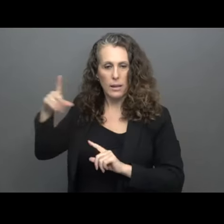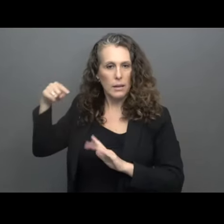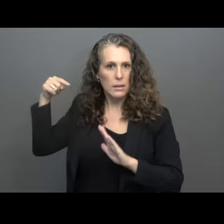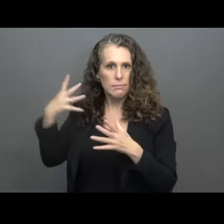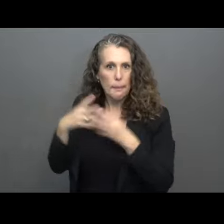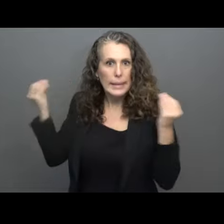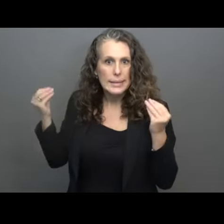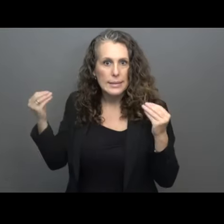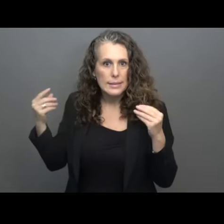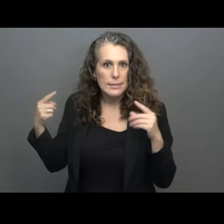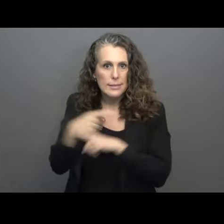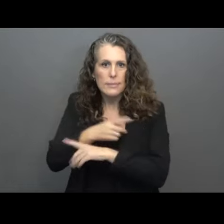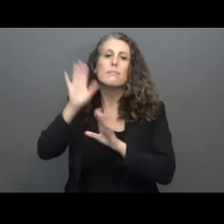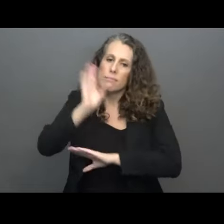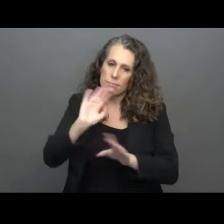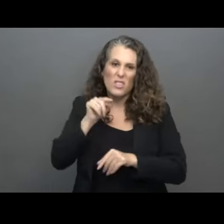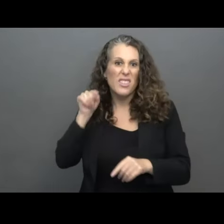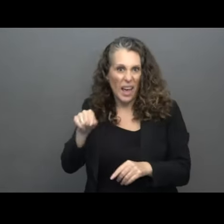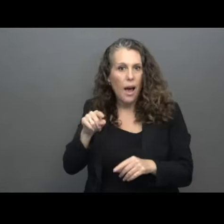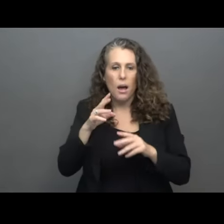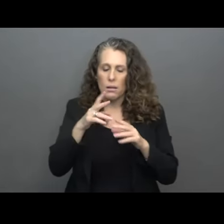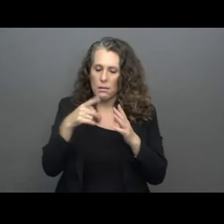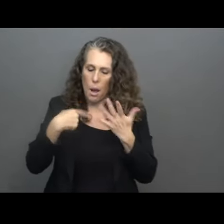strategic point of view, or the poly policy point of view, the company where